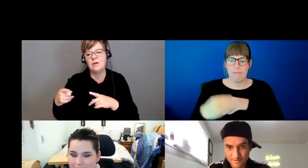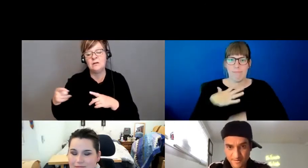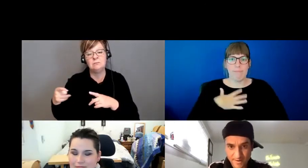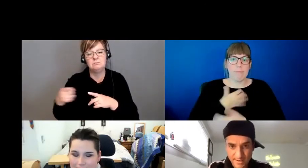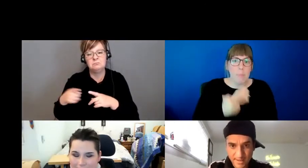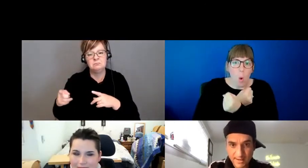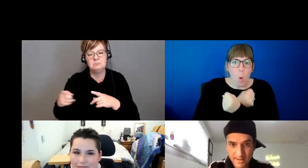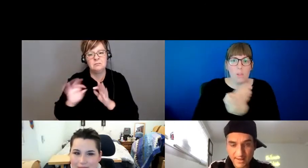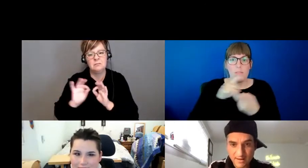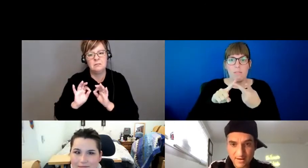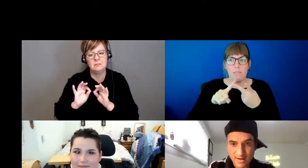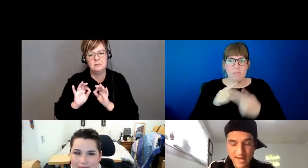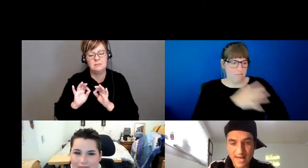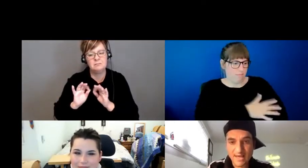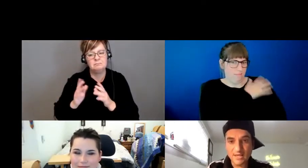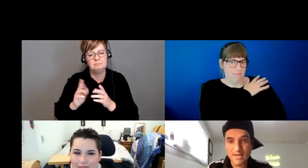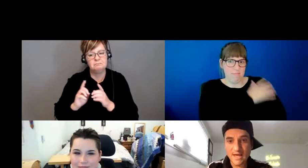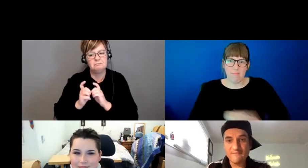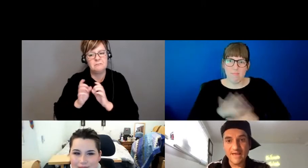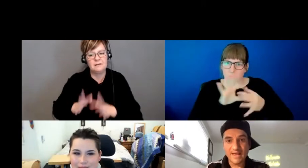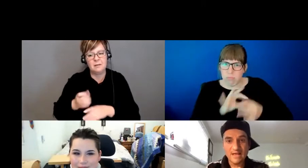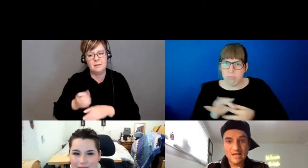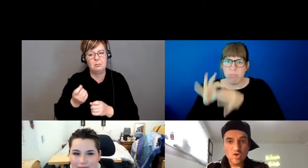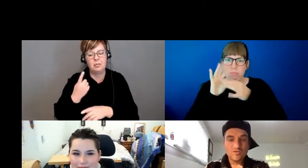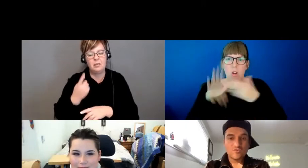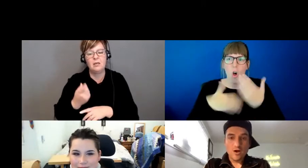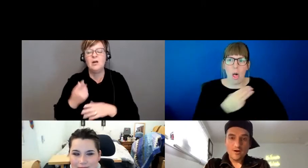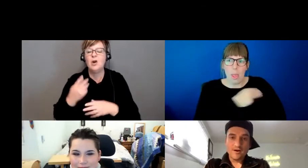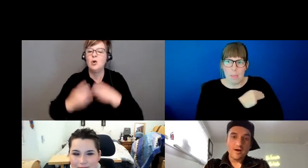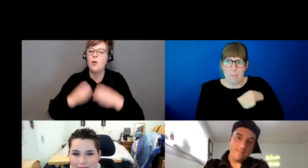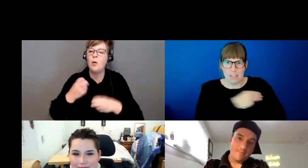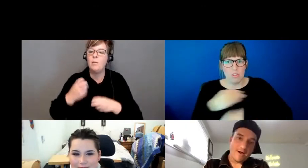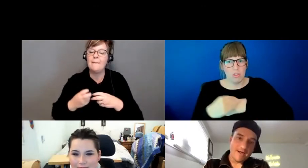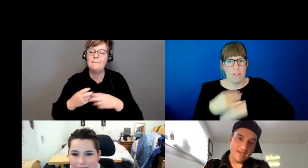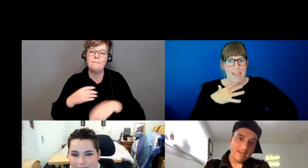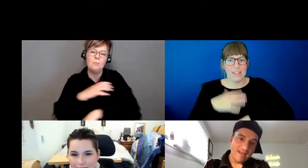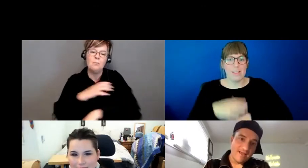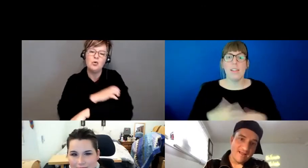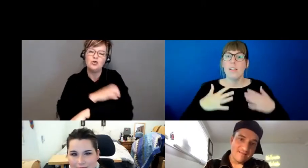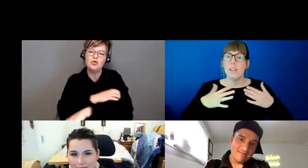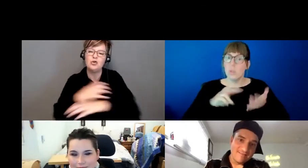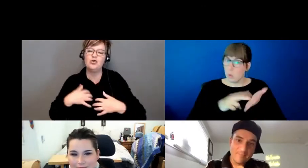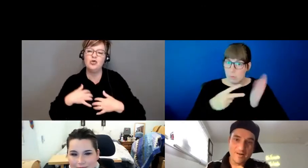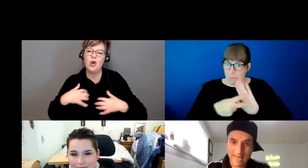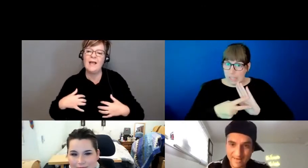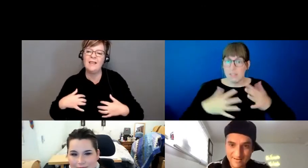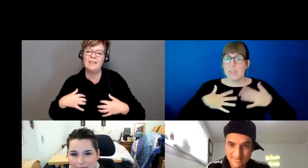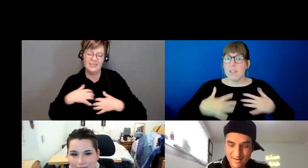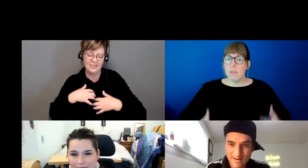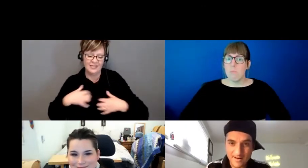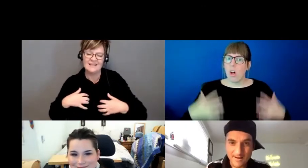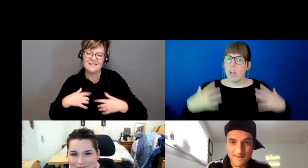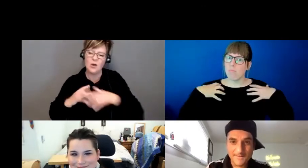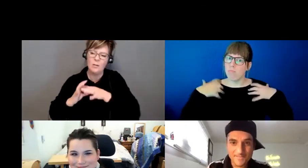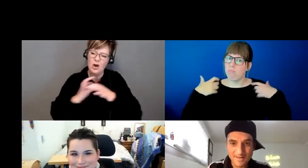MUSCLES AND JOINT NOVA SCOTIA THE BODY. I HAVE A STRONGER UPPER BODY AND SLIMMER LEGS.